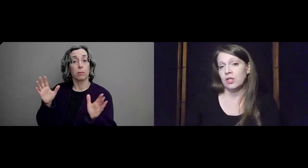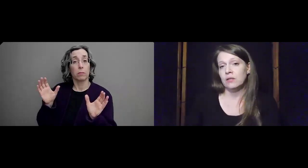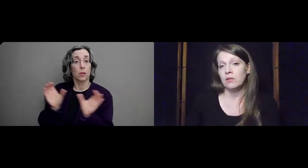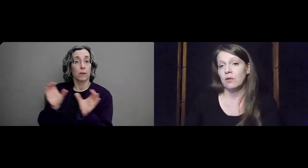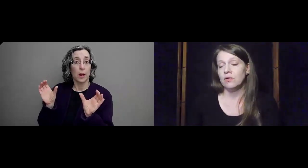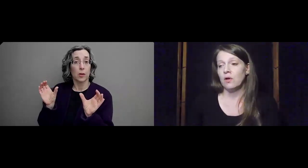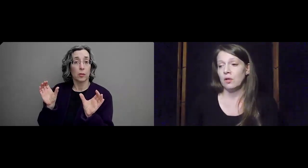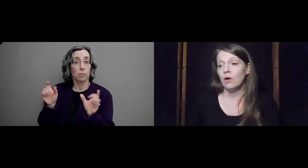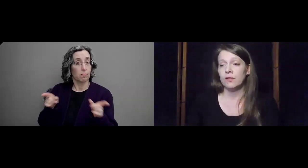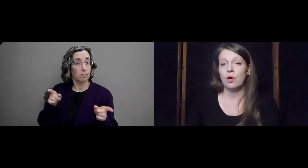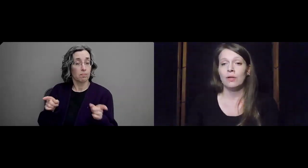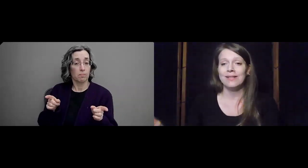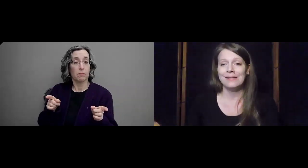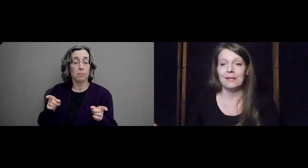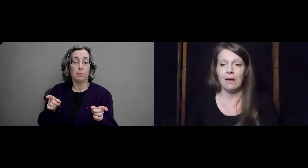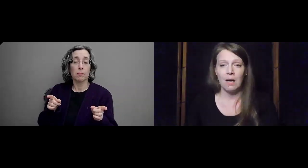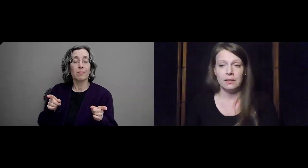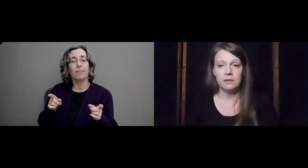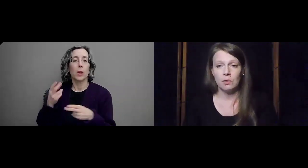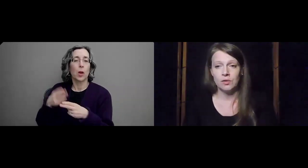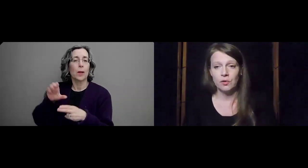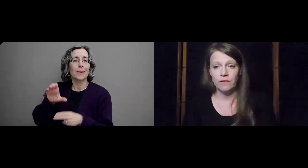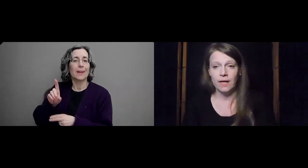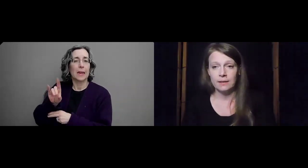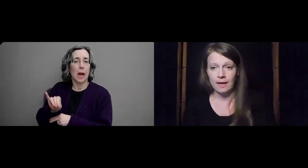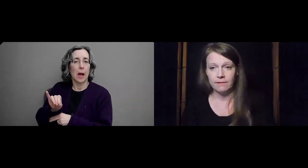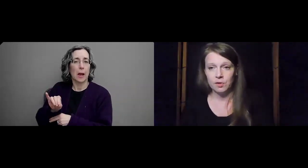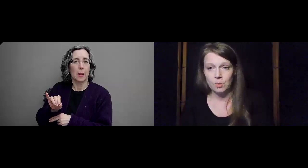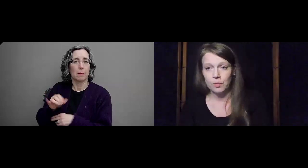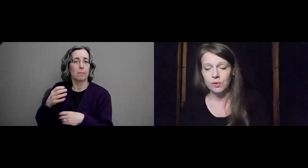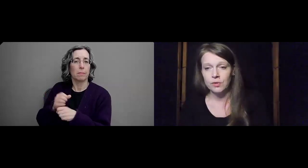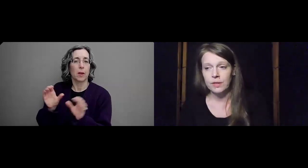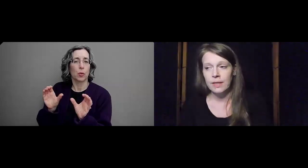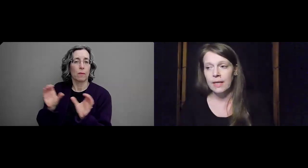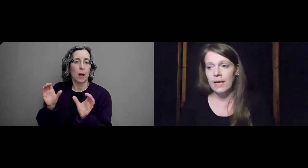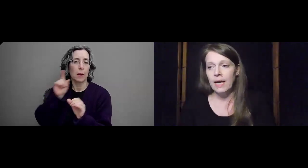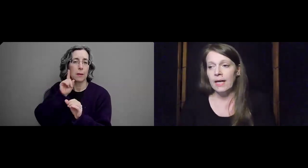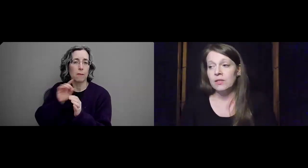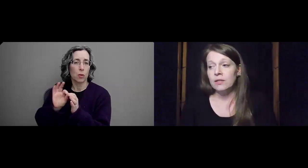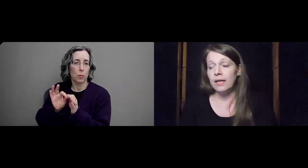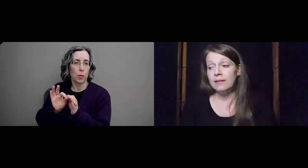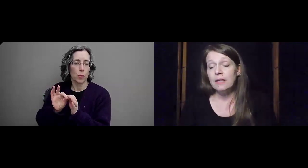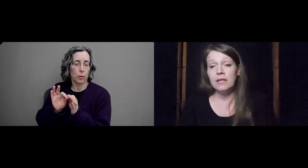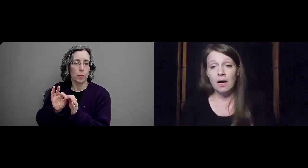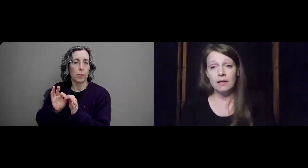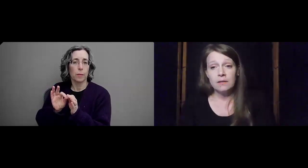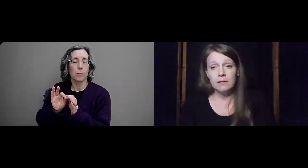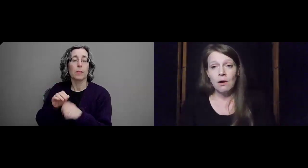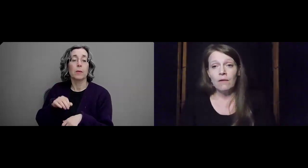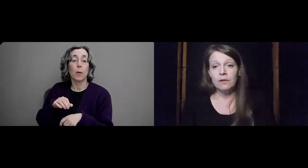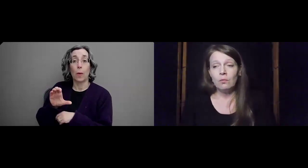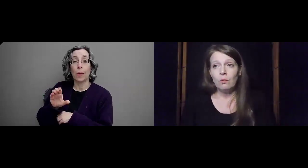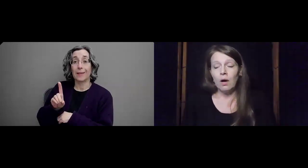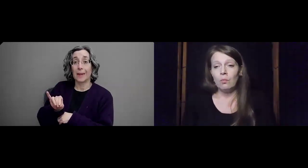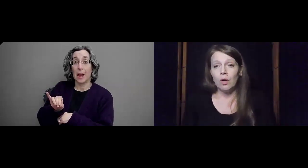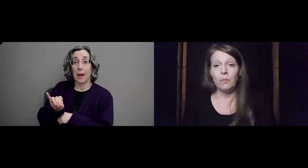towards certification or a deaf